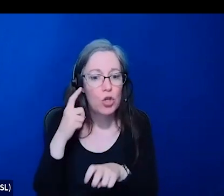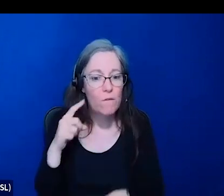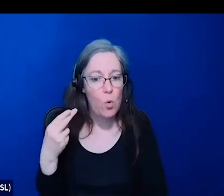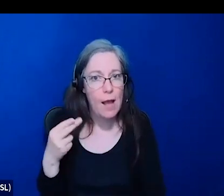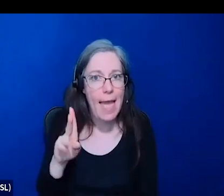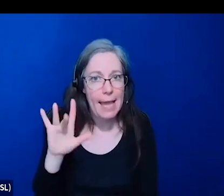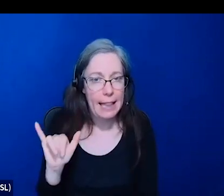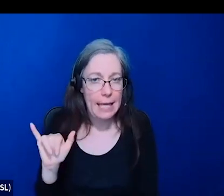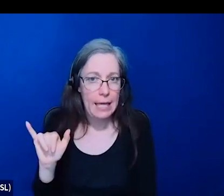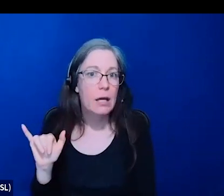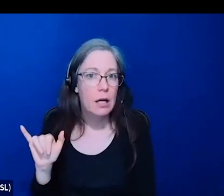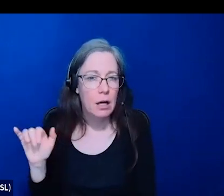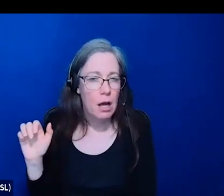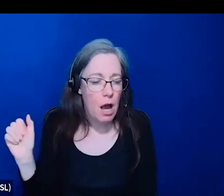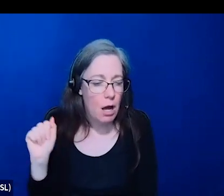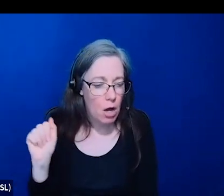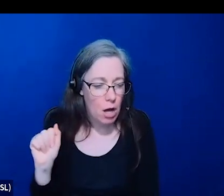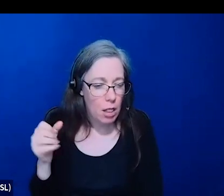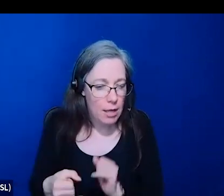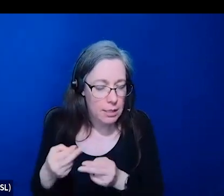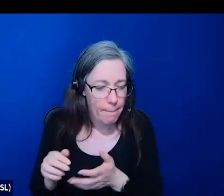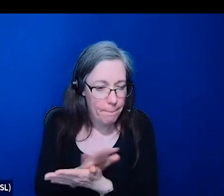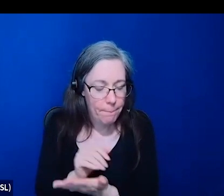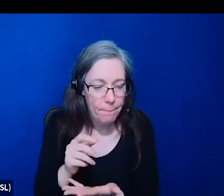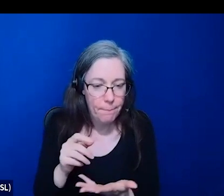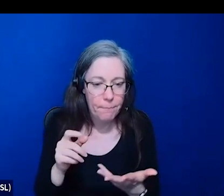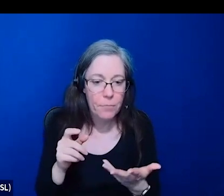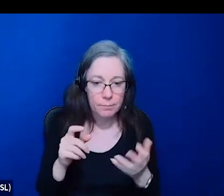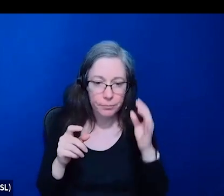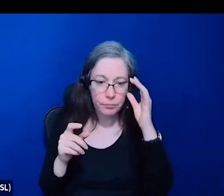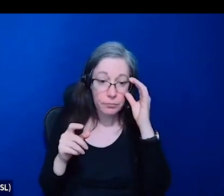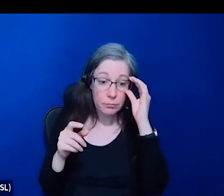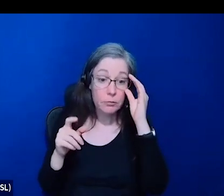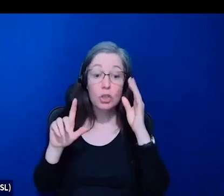and supported during launch, so stuff can be changed.